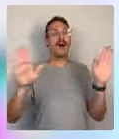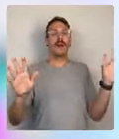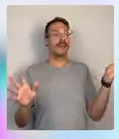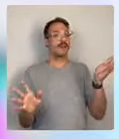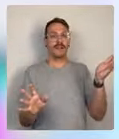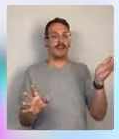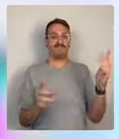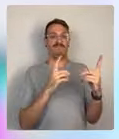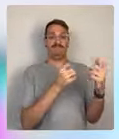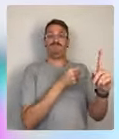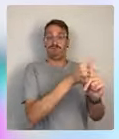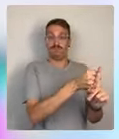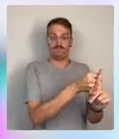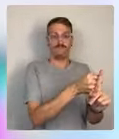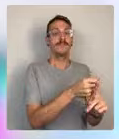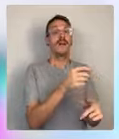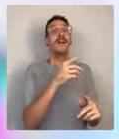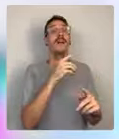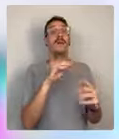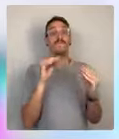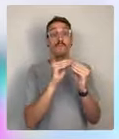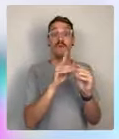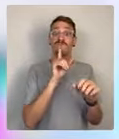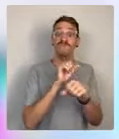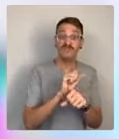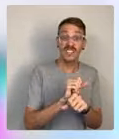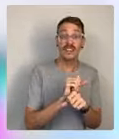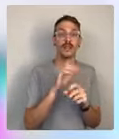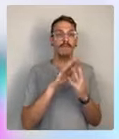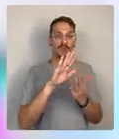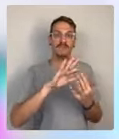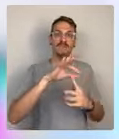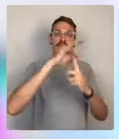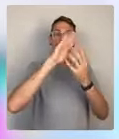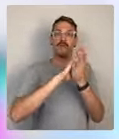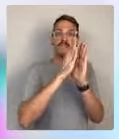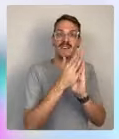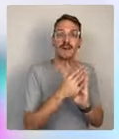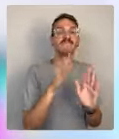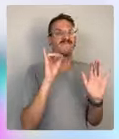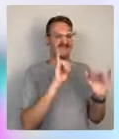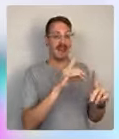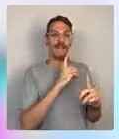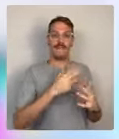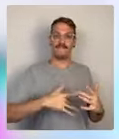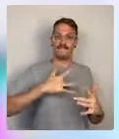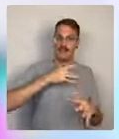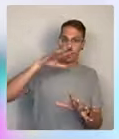you remember those, and it's so impactful, this technology. And the more real it gets, the more special it is,